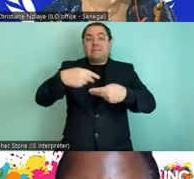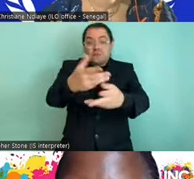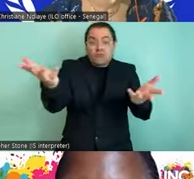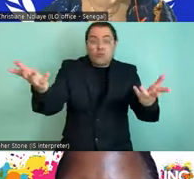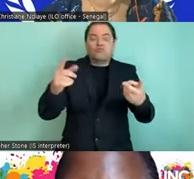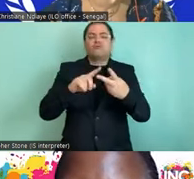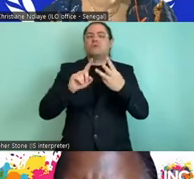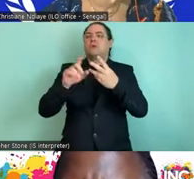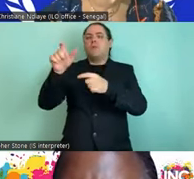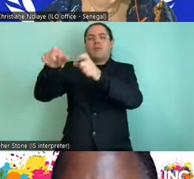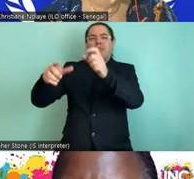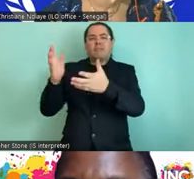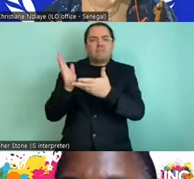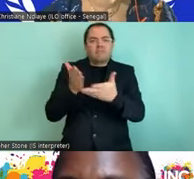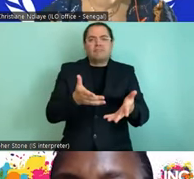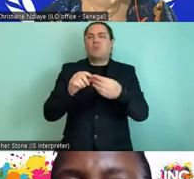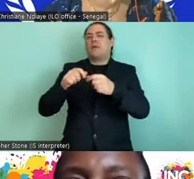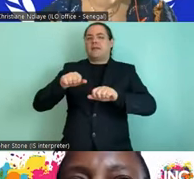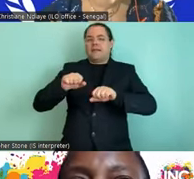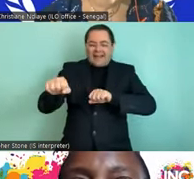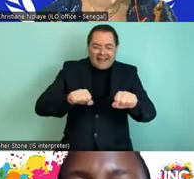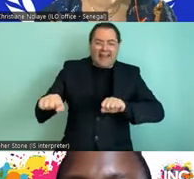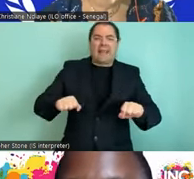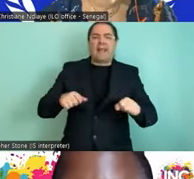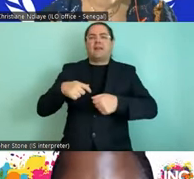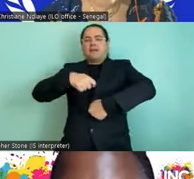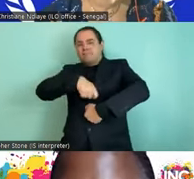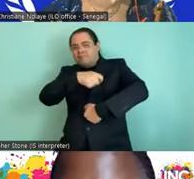10:42:34 we work with catering companies cleaning companies, all those are part of our value